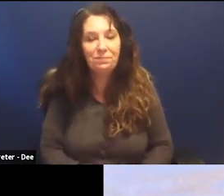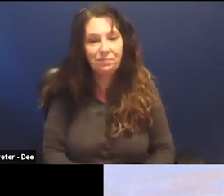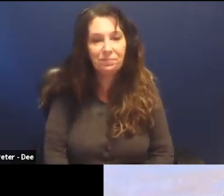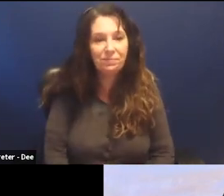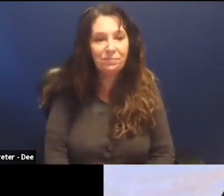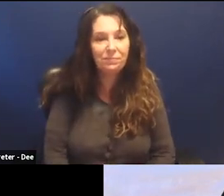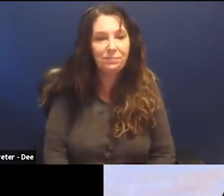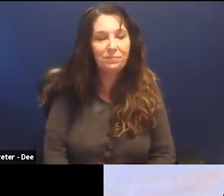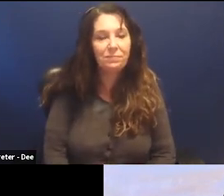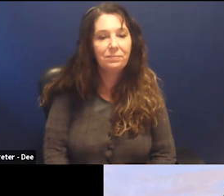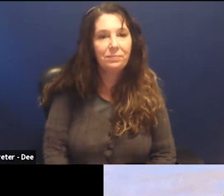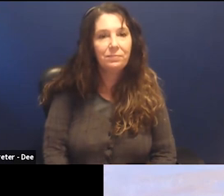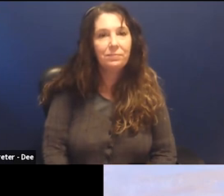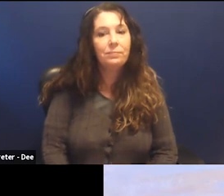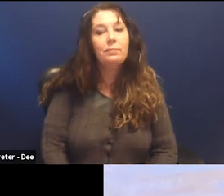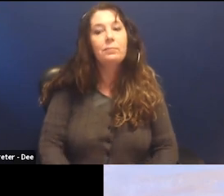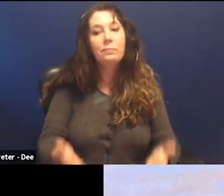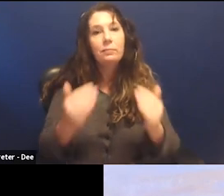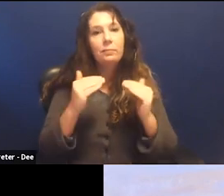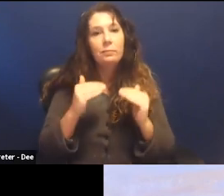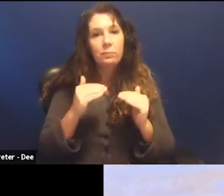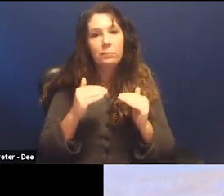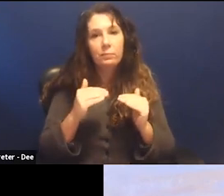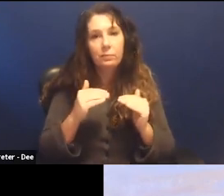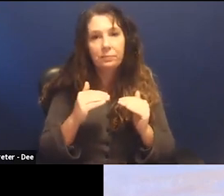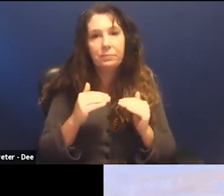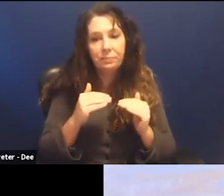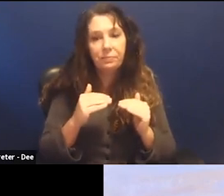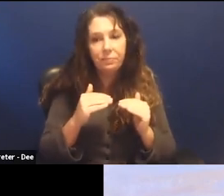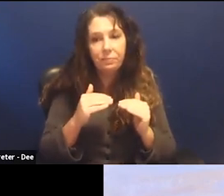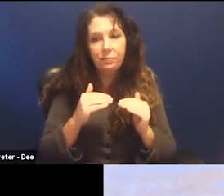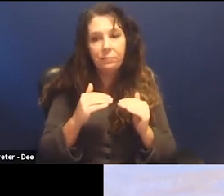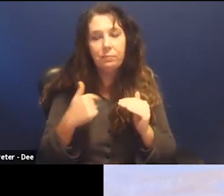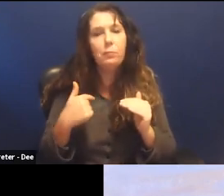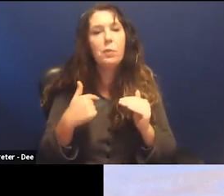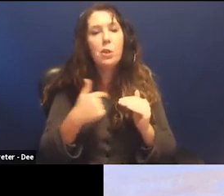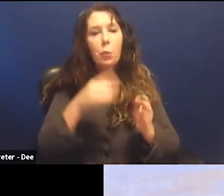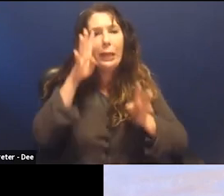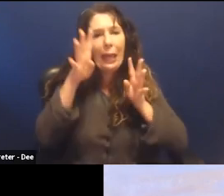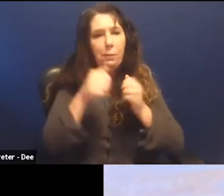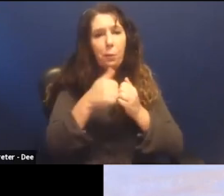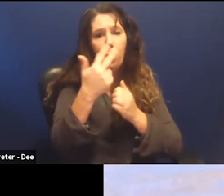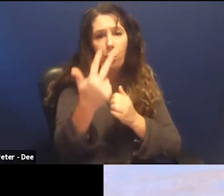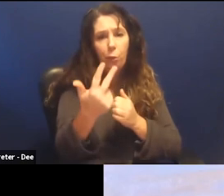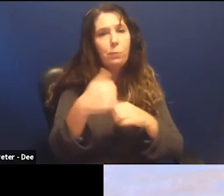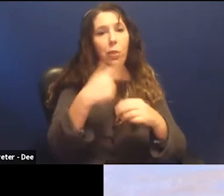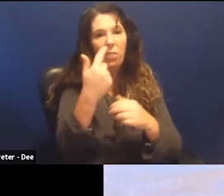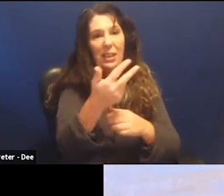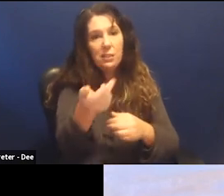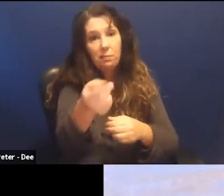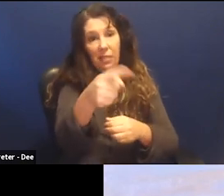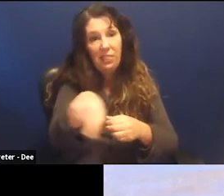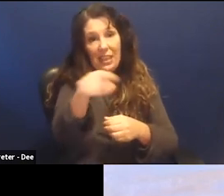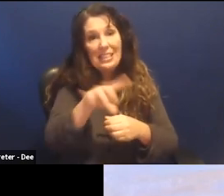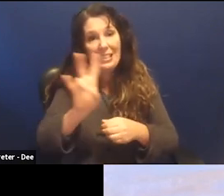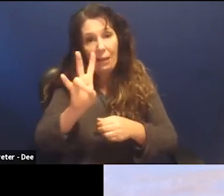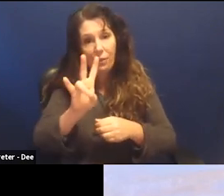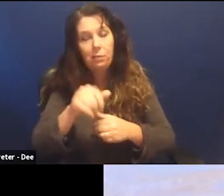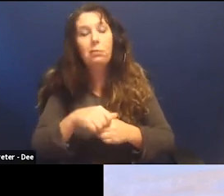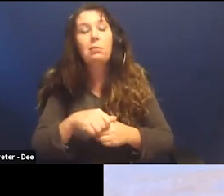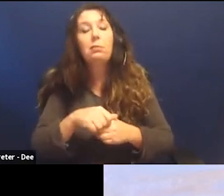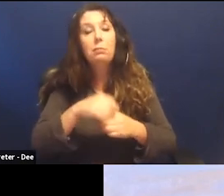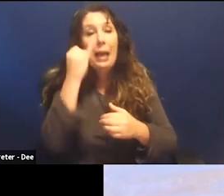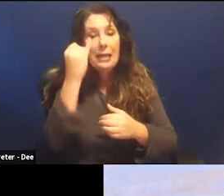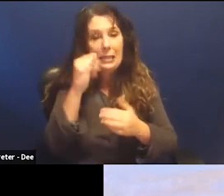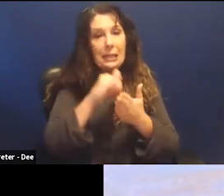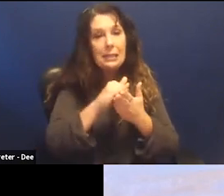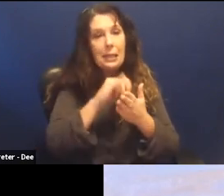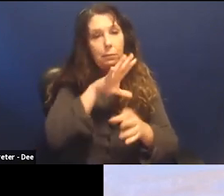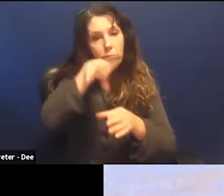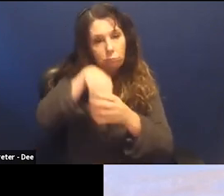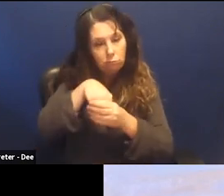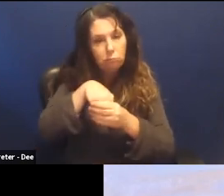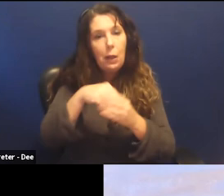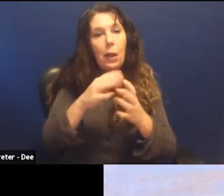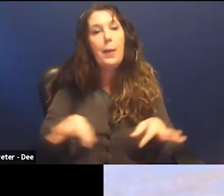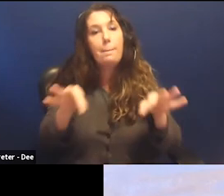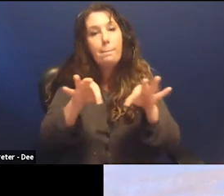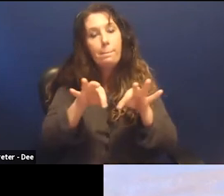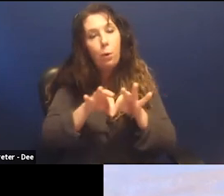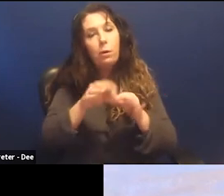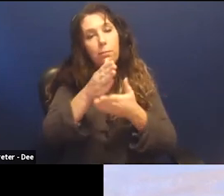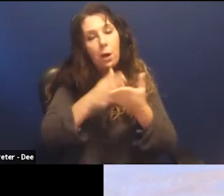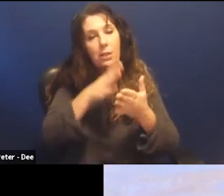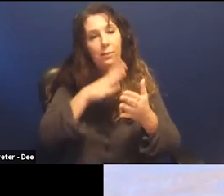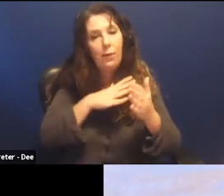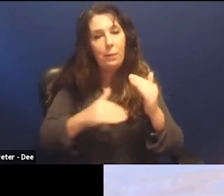Um, and so drawing from that, we came up with these seven principles that for us encapsulate the most important aspects of feminism, as they relate to data science.